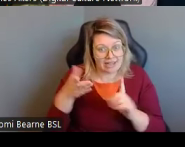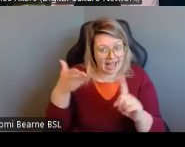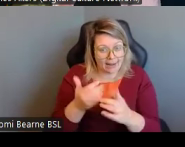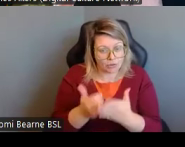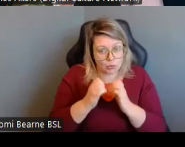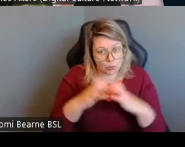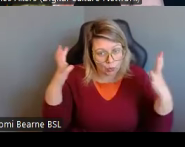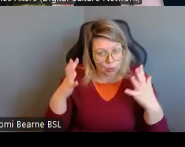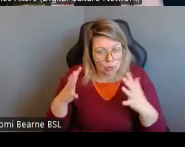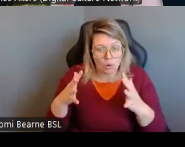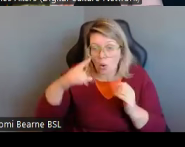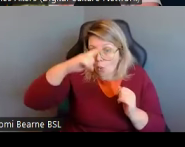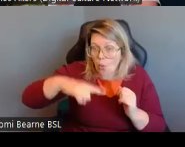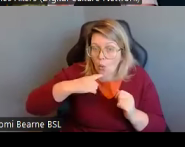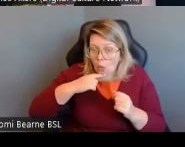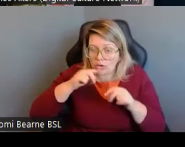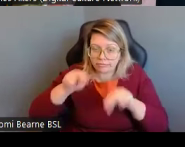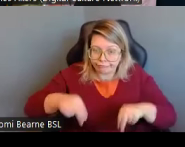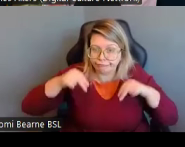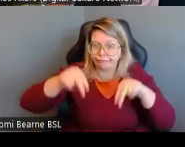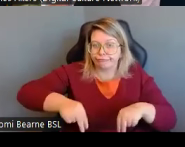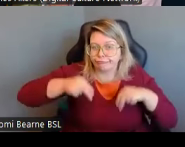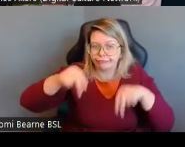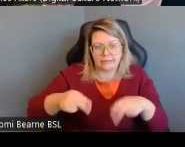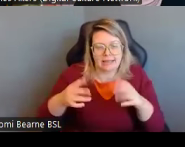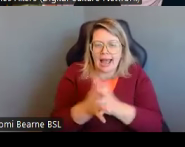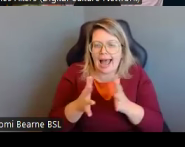Way back when in 1878, they were doing this. Amazing.